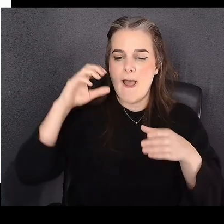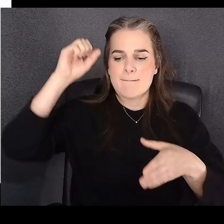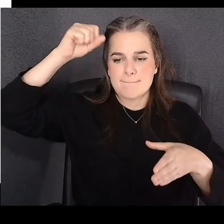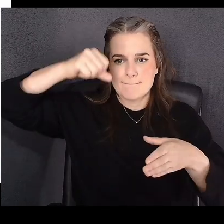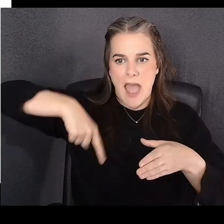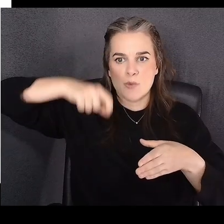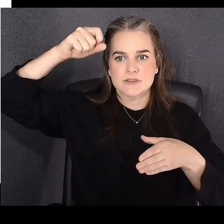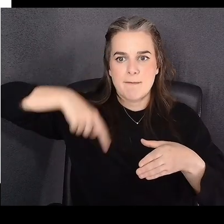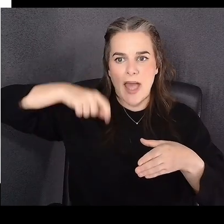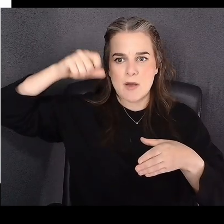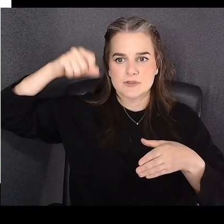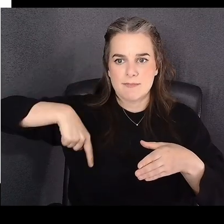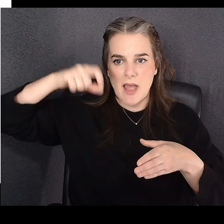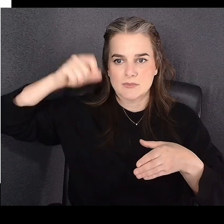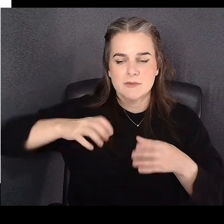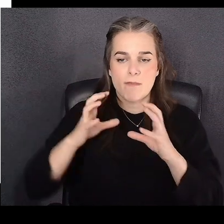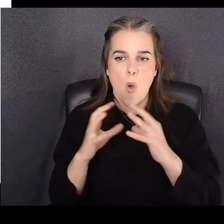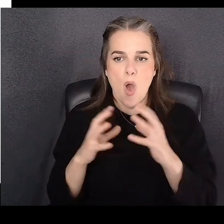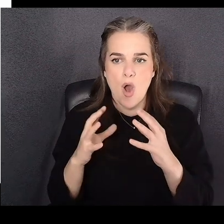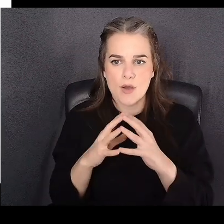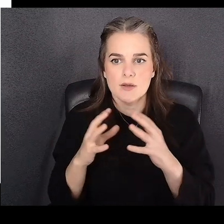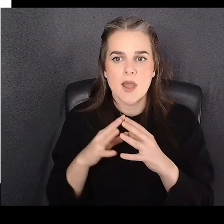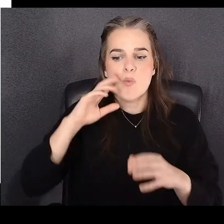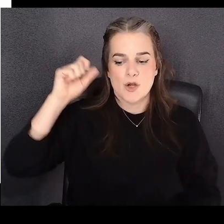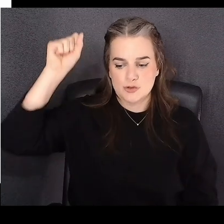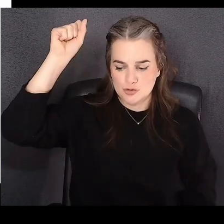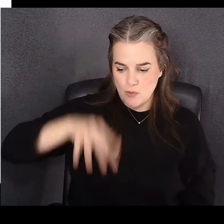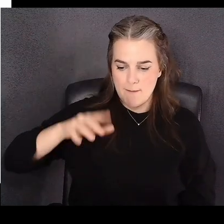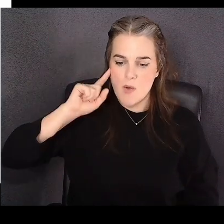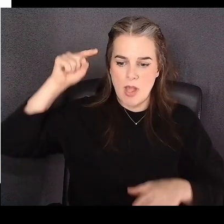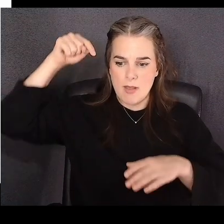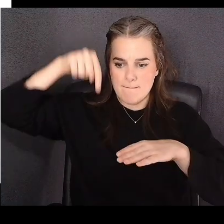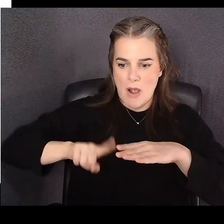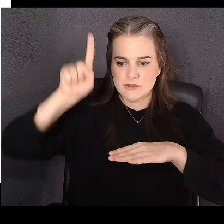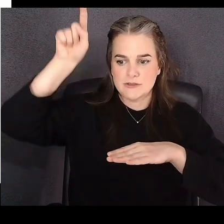I believe a school of students had created for Inglis back in the day.